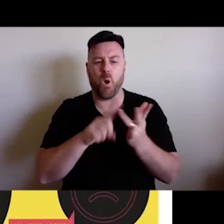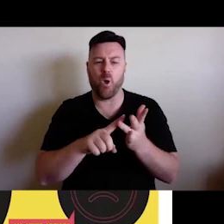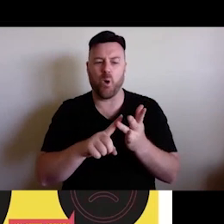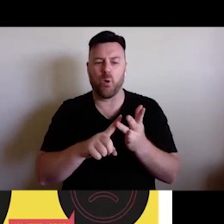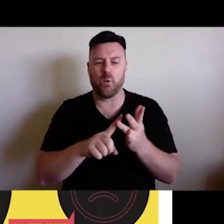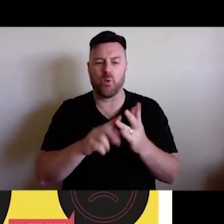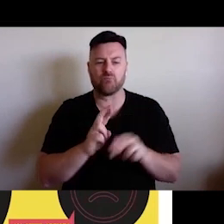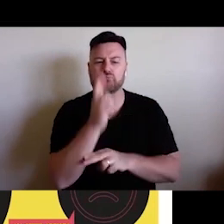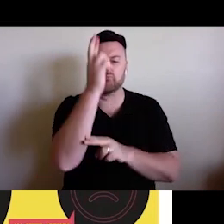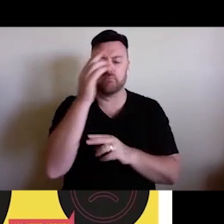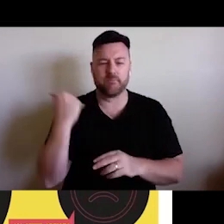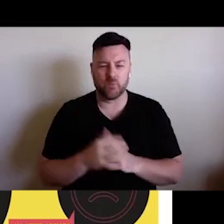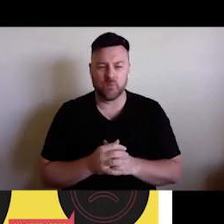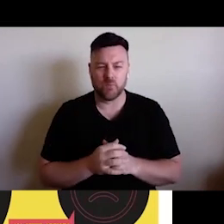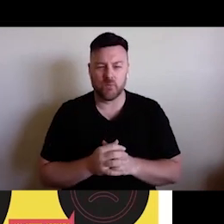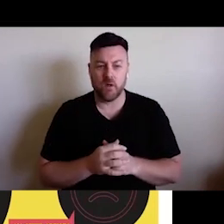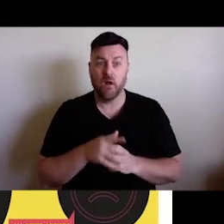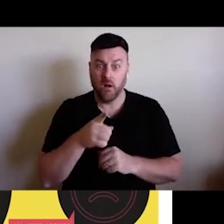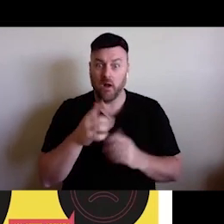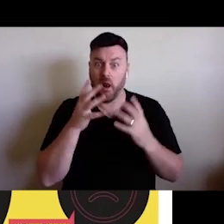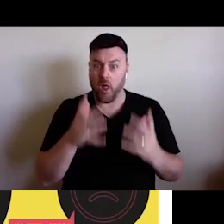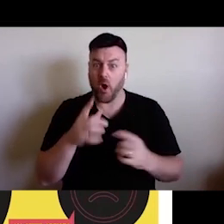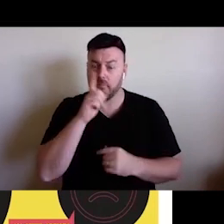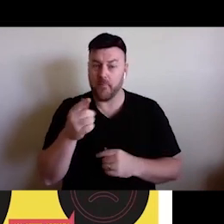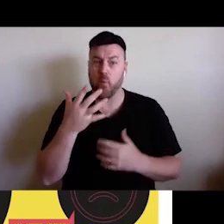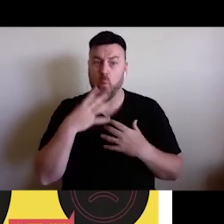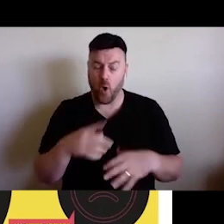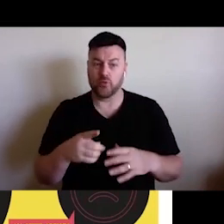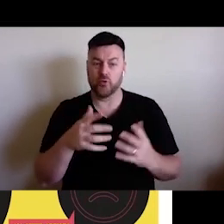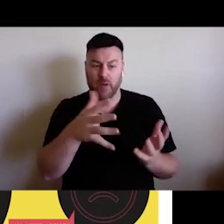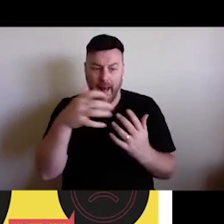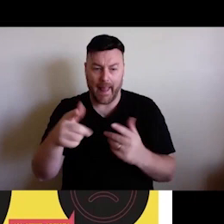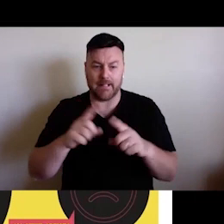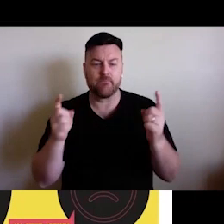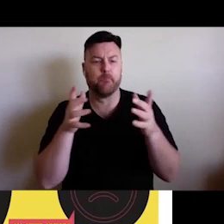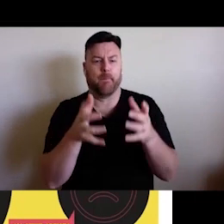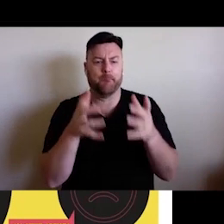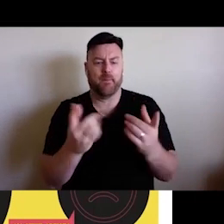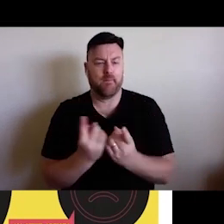their own Mini Museum. So he's raised over $6 million to date from